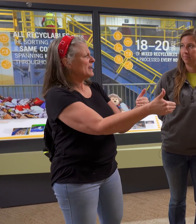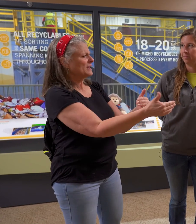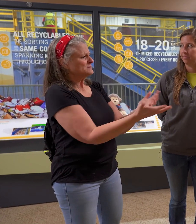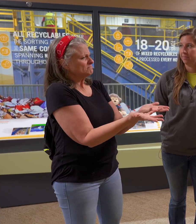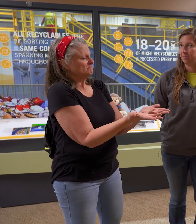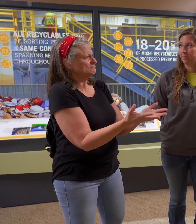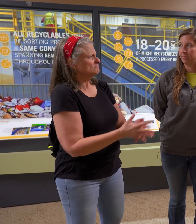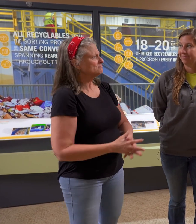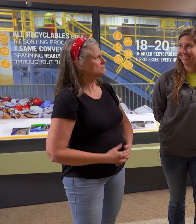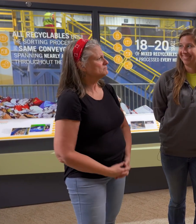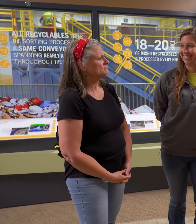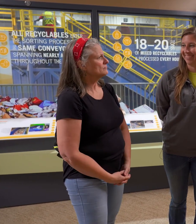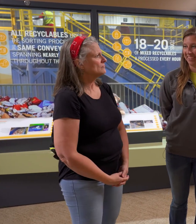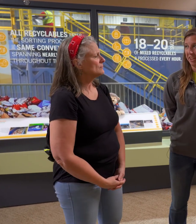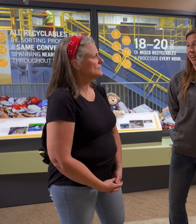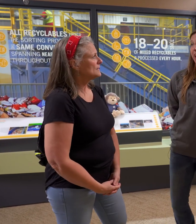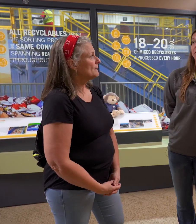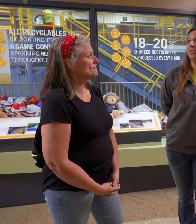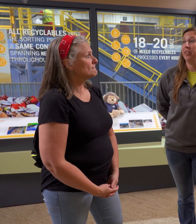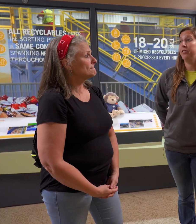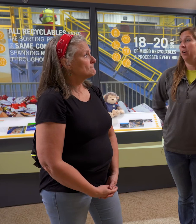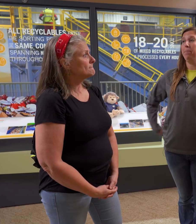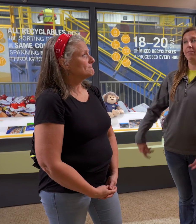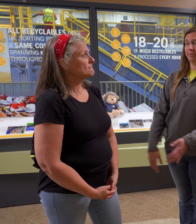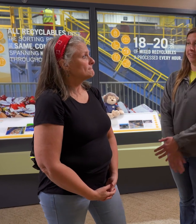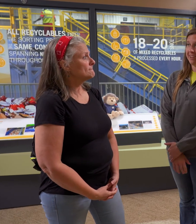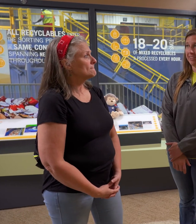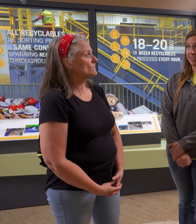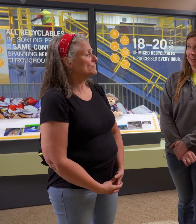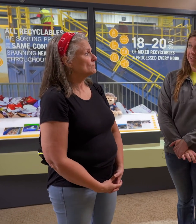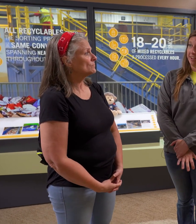But what happens next? After the truck, they drop off the recycling,